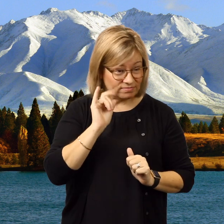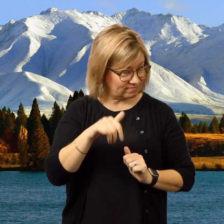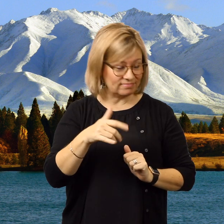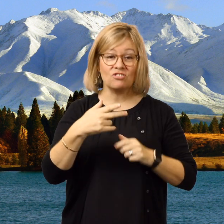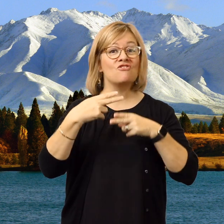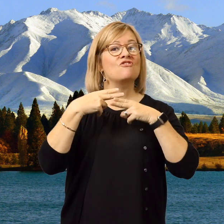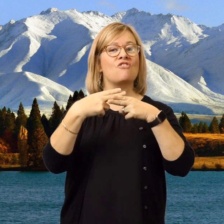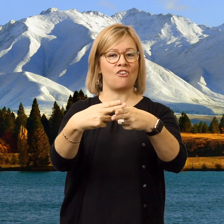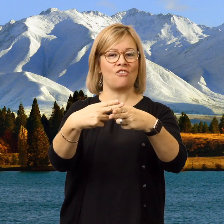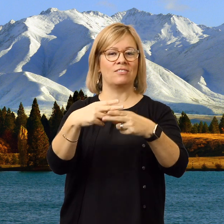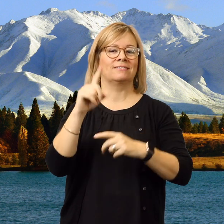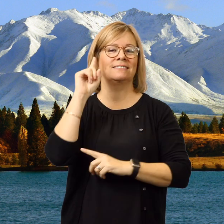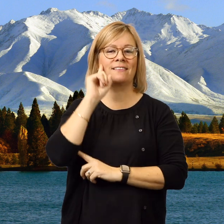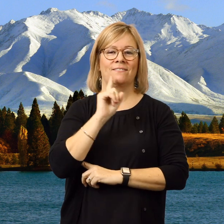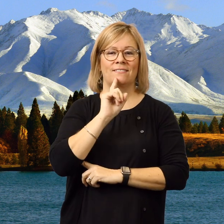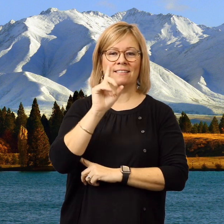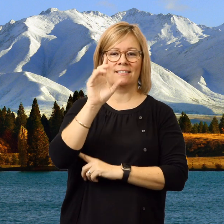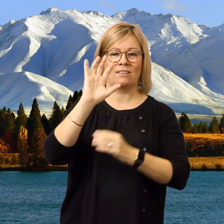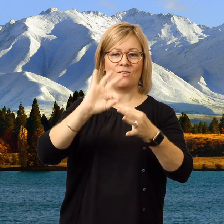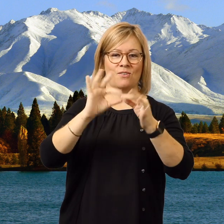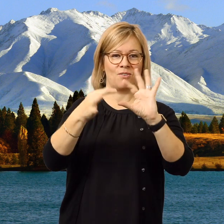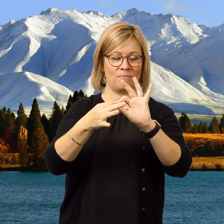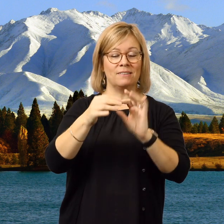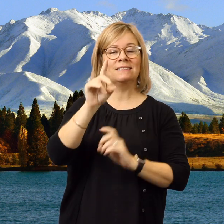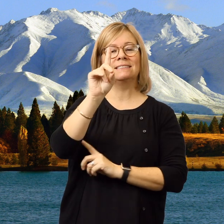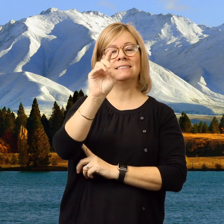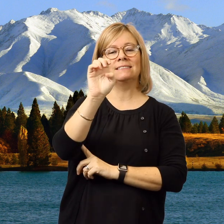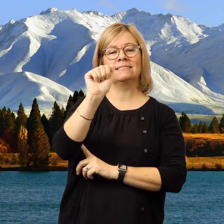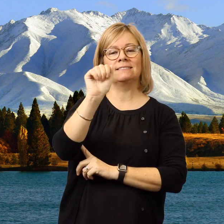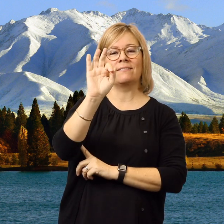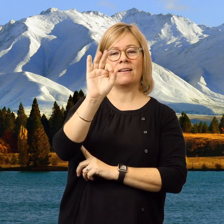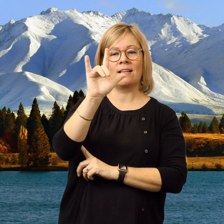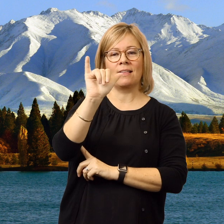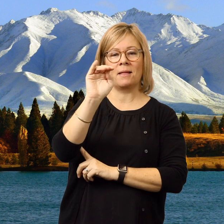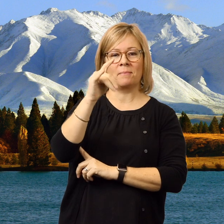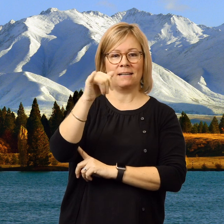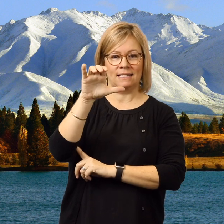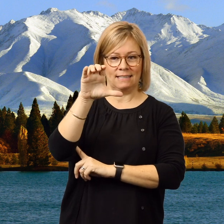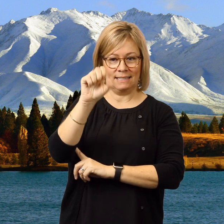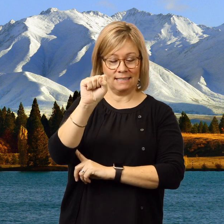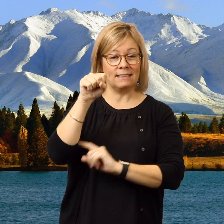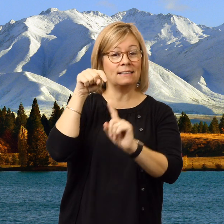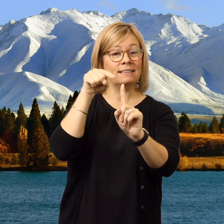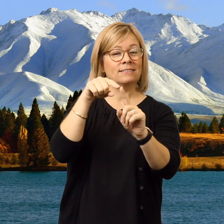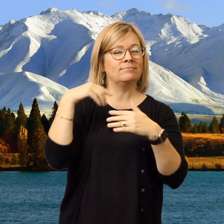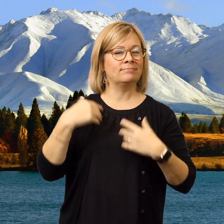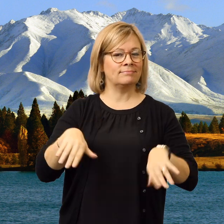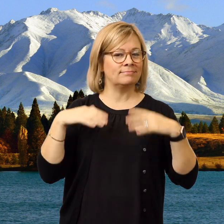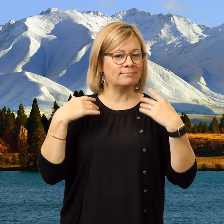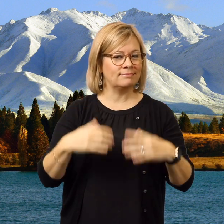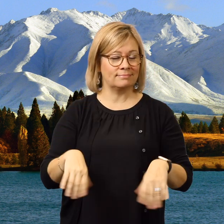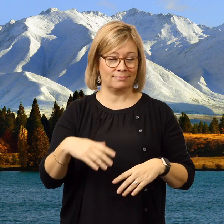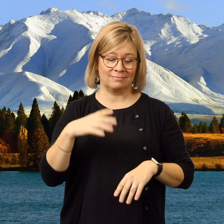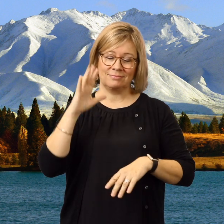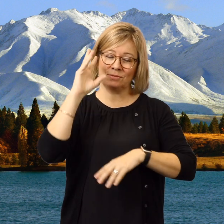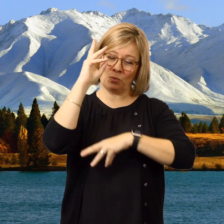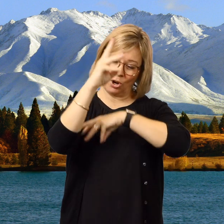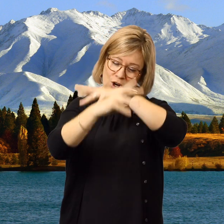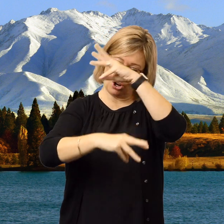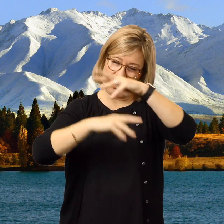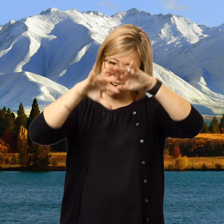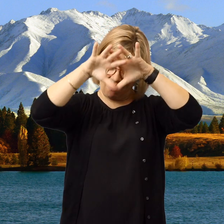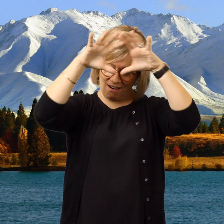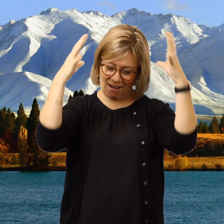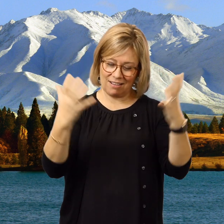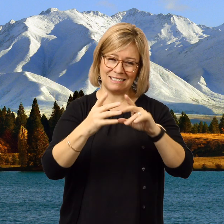compete in sports? it's known as the Deaflympics. Worldwide,